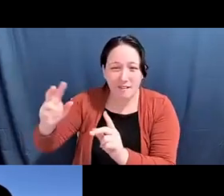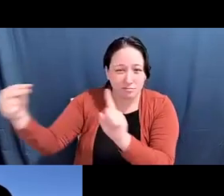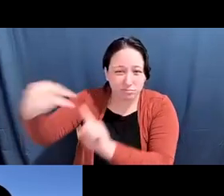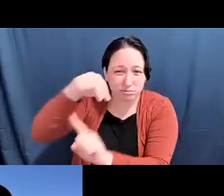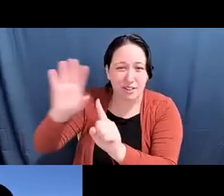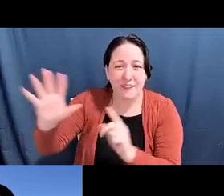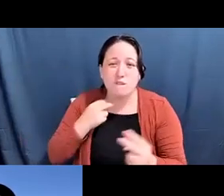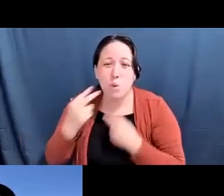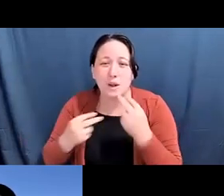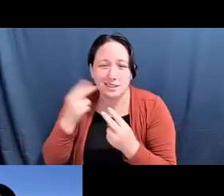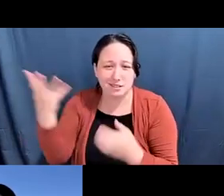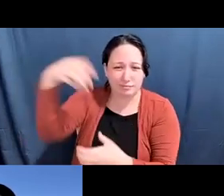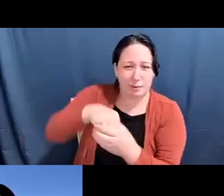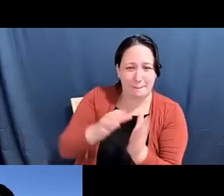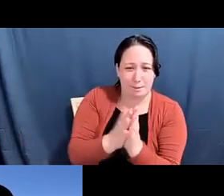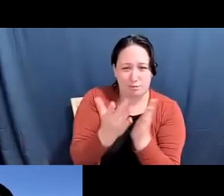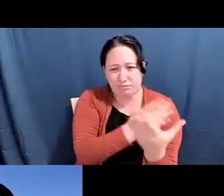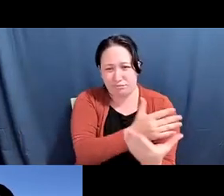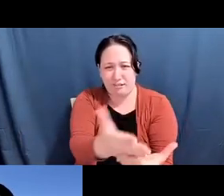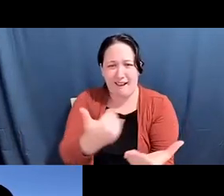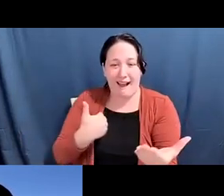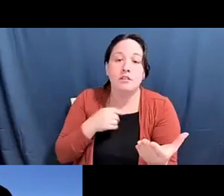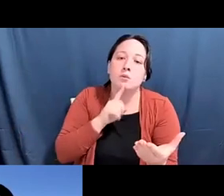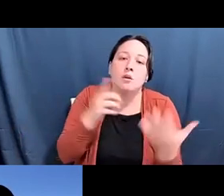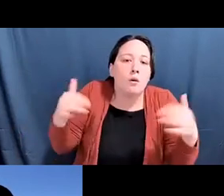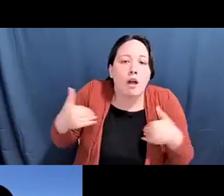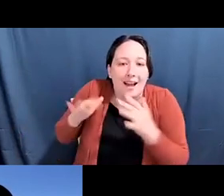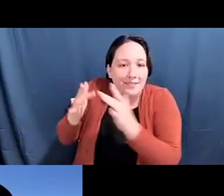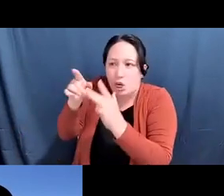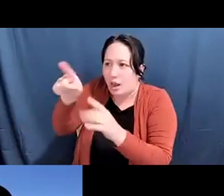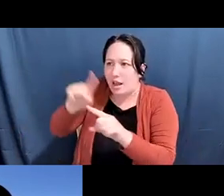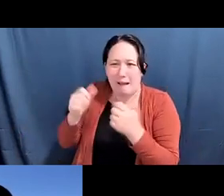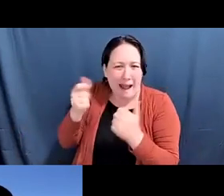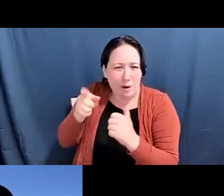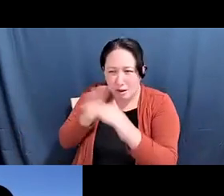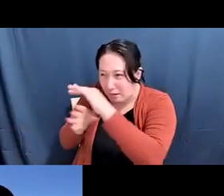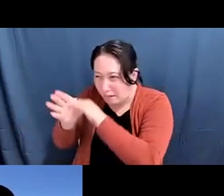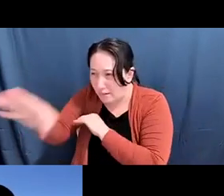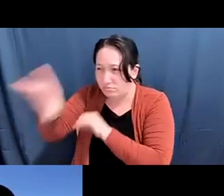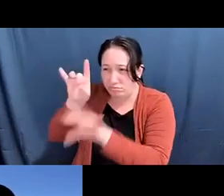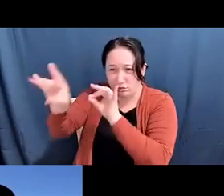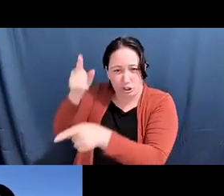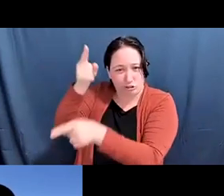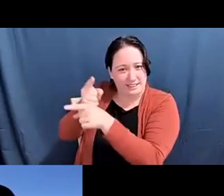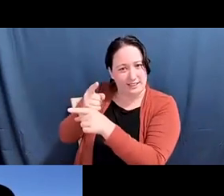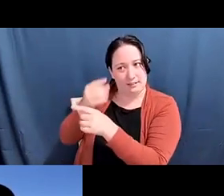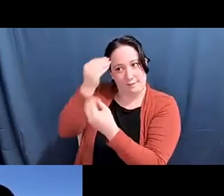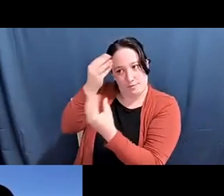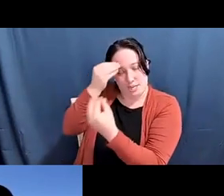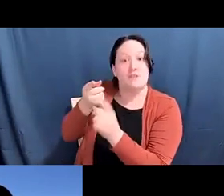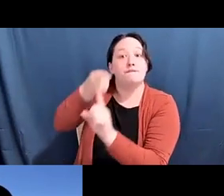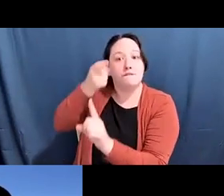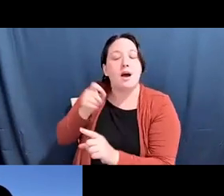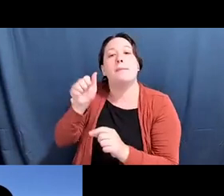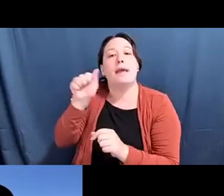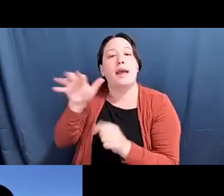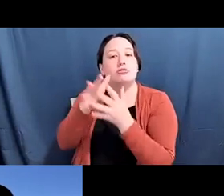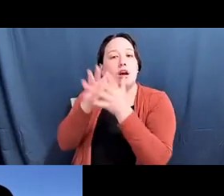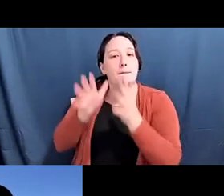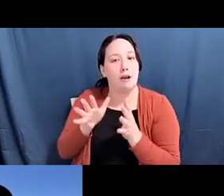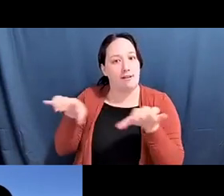Diane Fujino: Because there's already a lot on the Internet, but you have to know how to navigate that to find Asian American activism, so we were hoping by putting out a book people would see this.